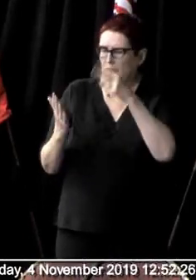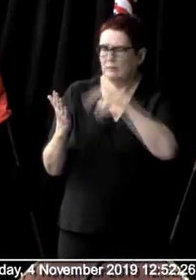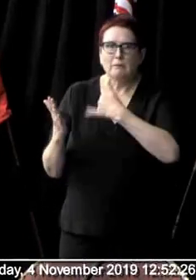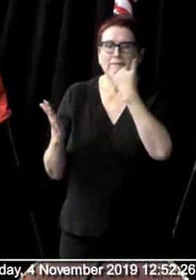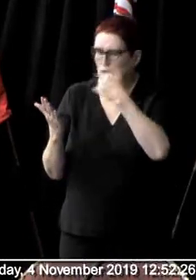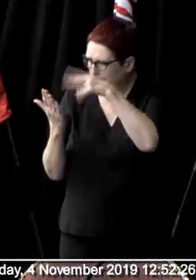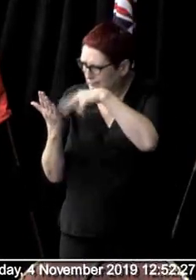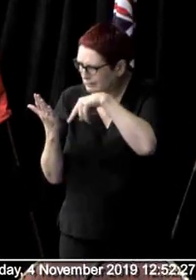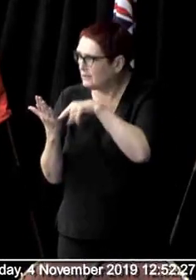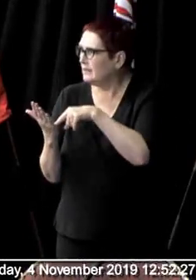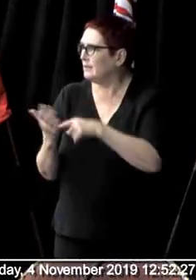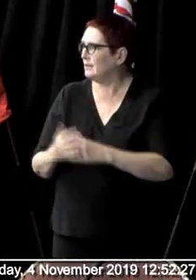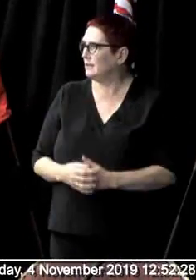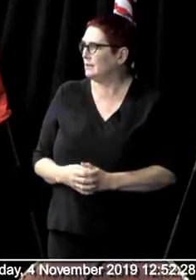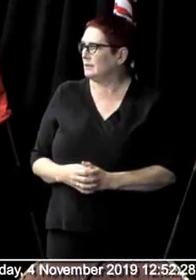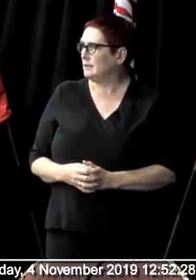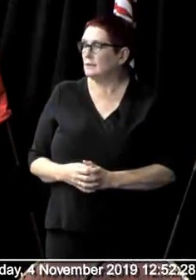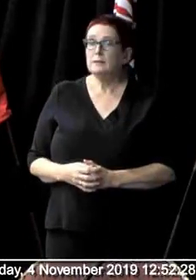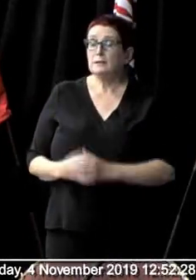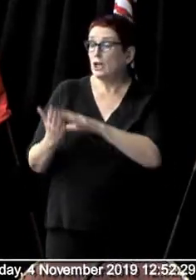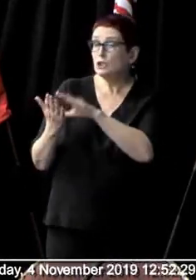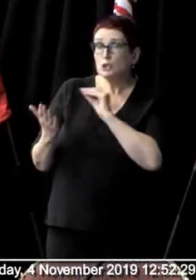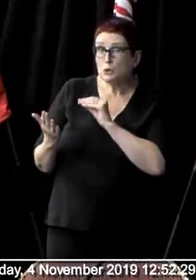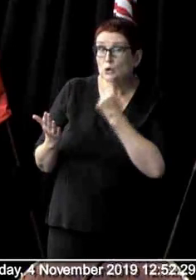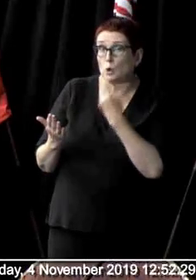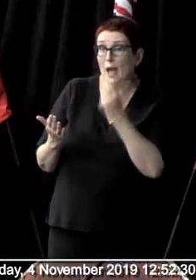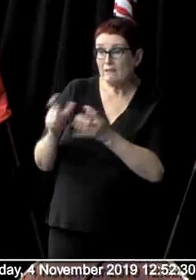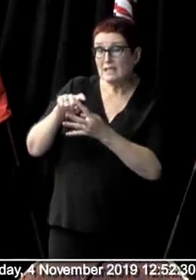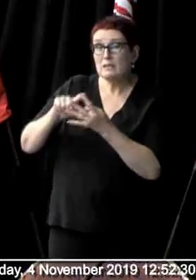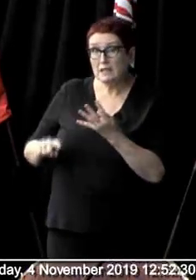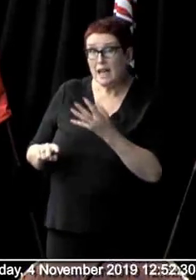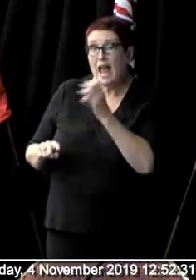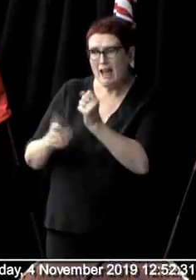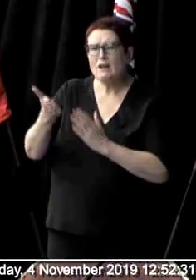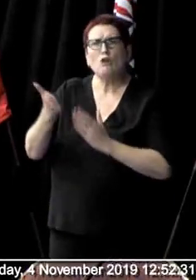Please do so. Students with disabilities have the right to an education